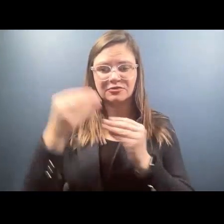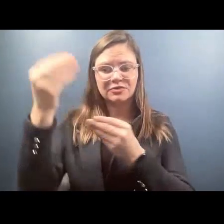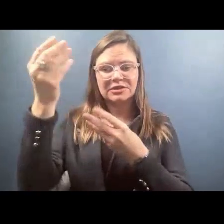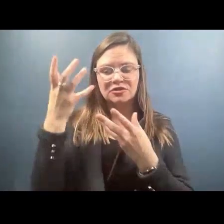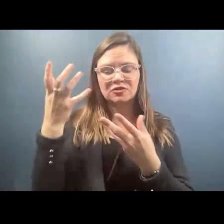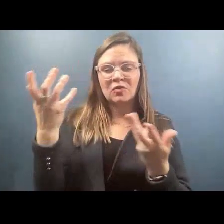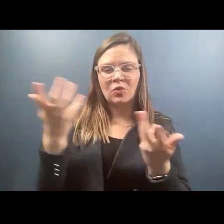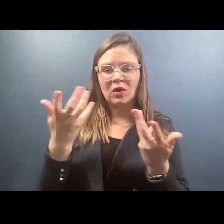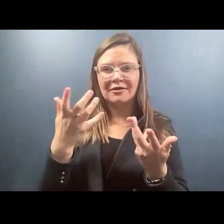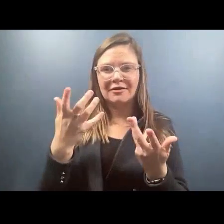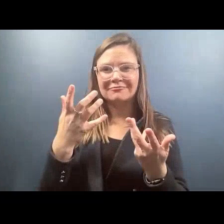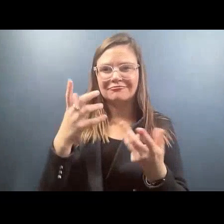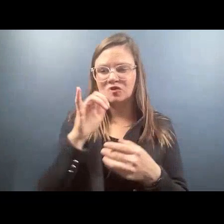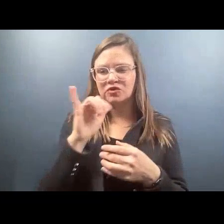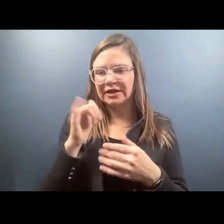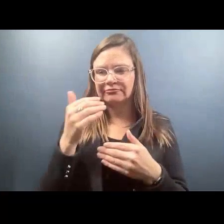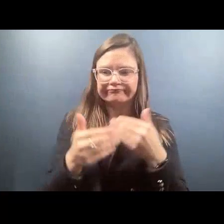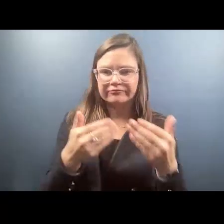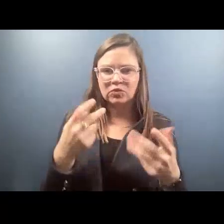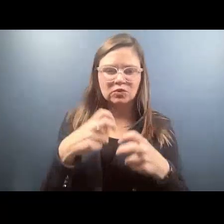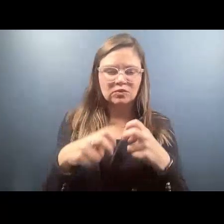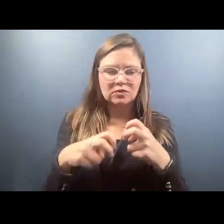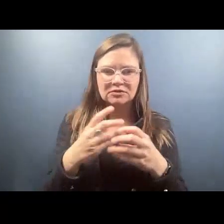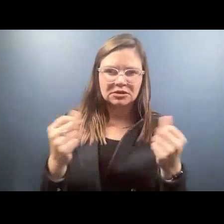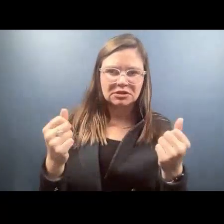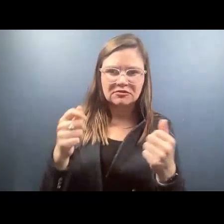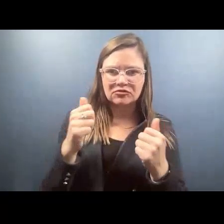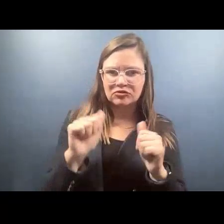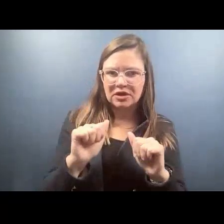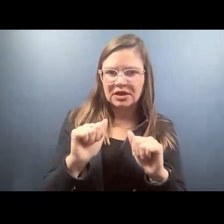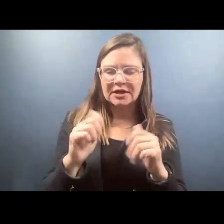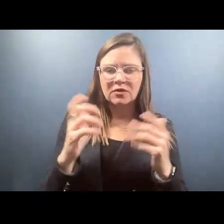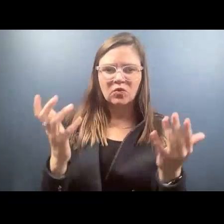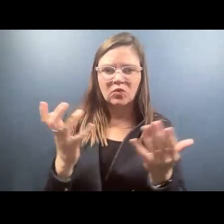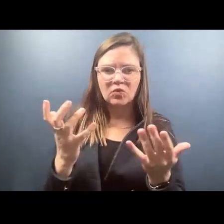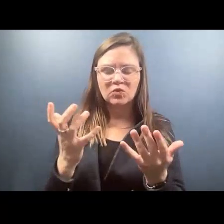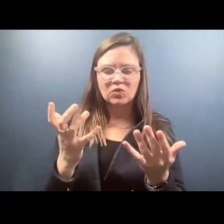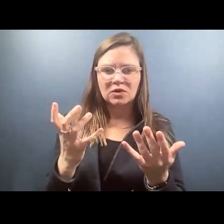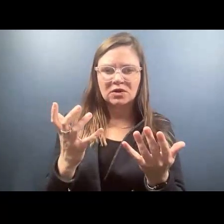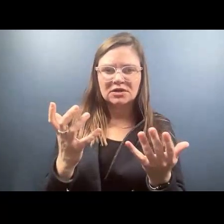We were trying to identify what problem are we trying to solve? What, what is it that we want to present?